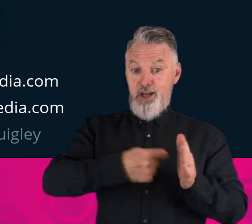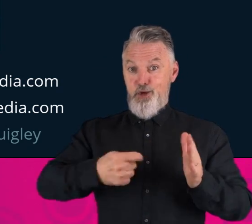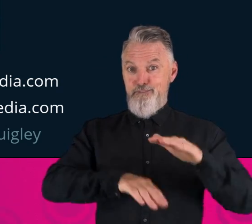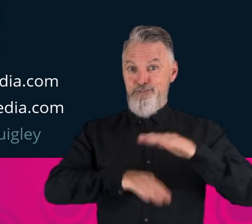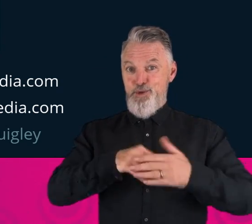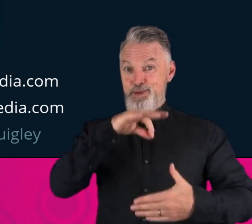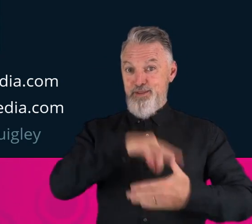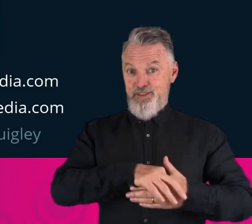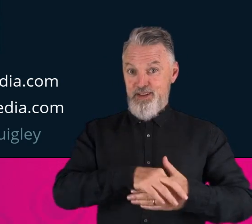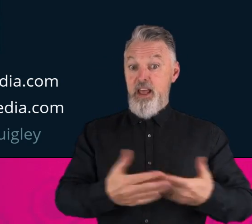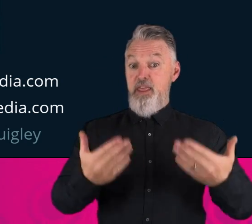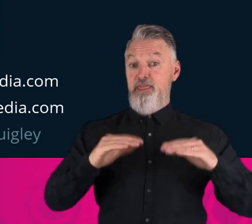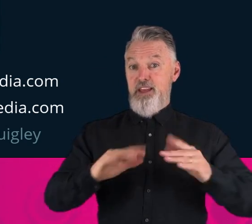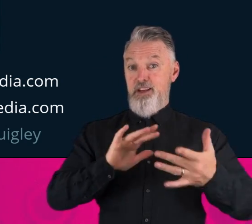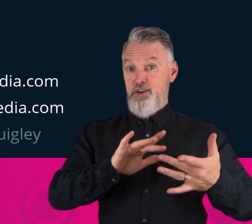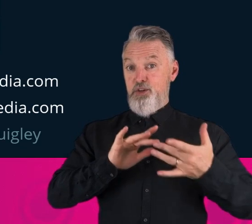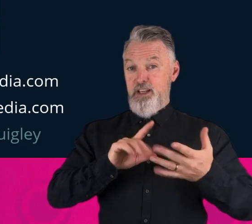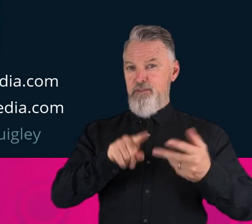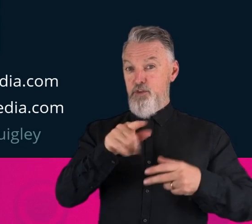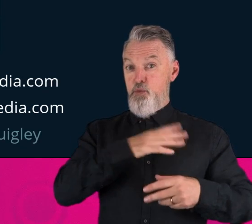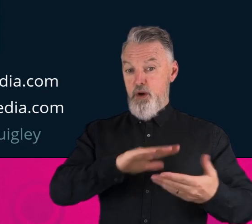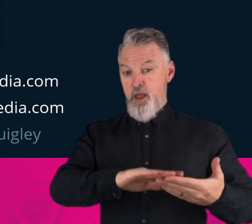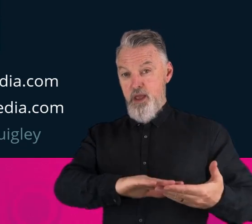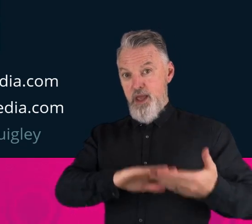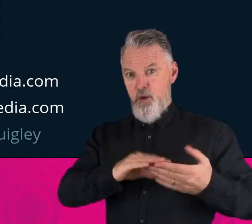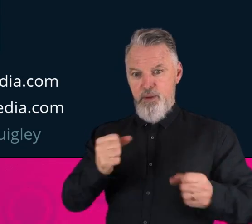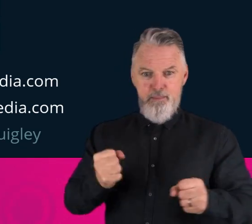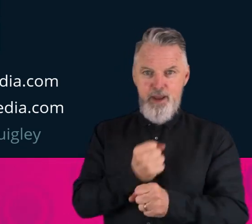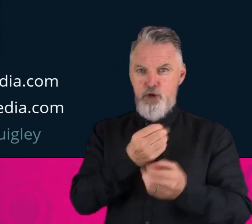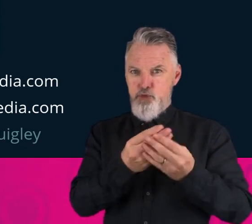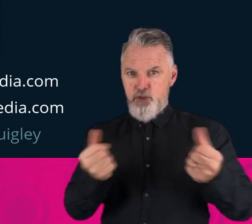Then contact us if you want to help co-create resources or invest in our future growth.